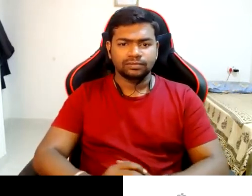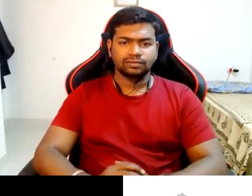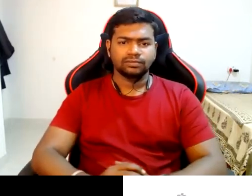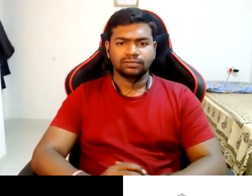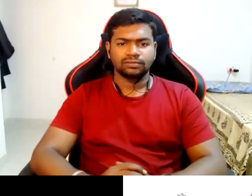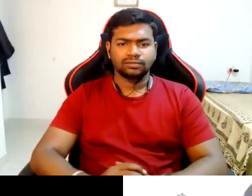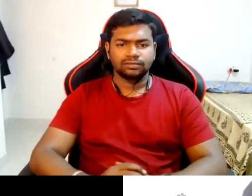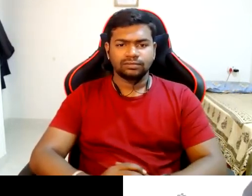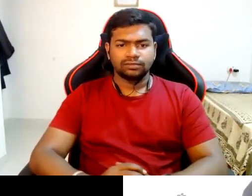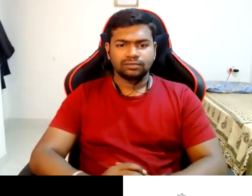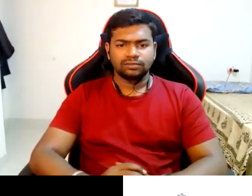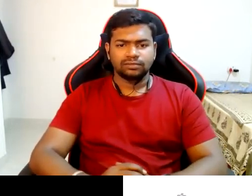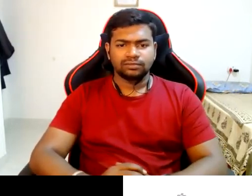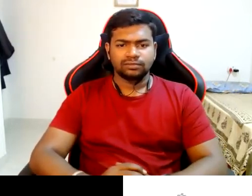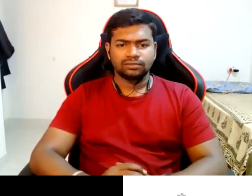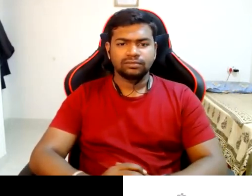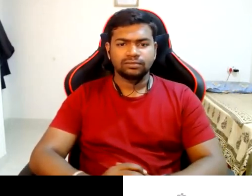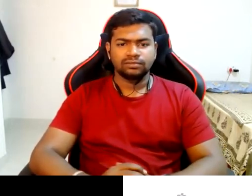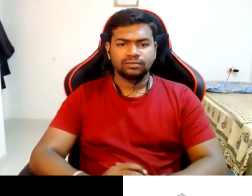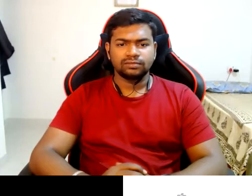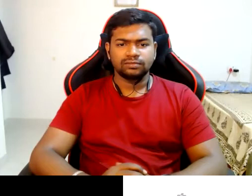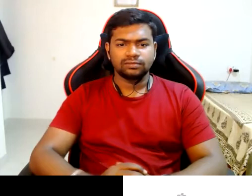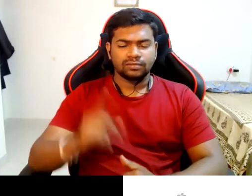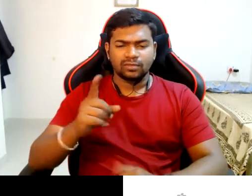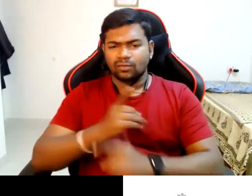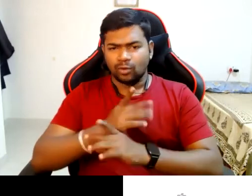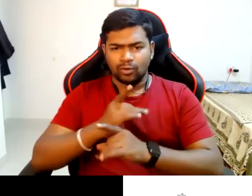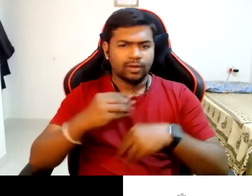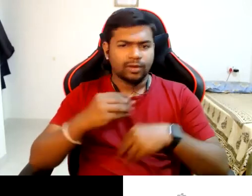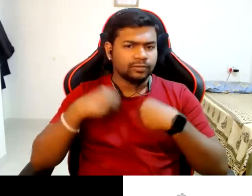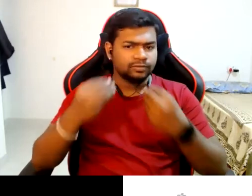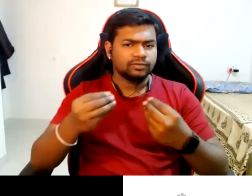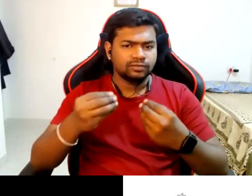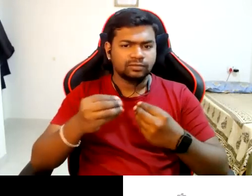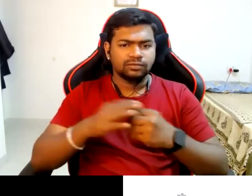OK, one thing that i know is that No speech to text app is 100 percent